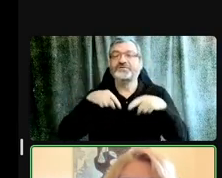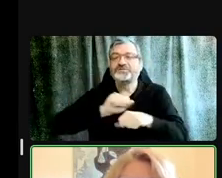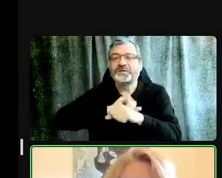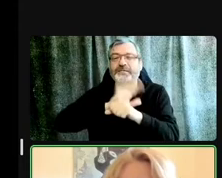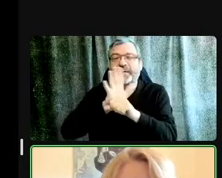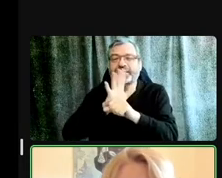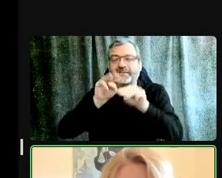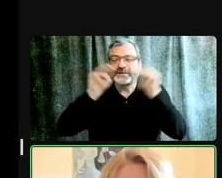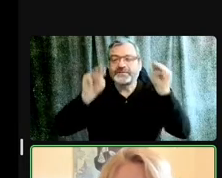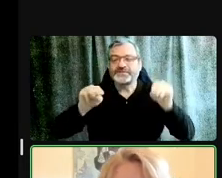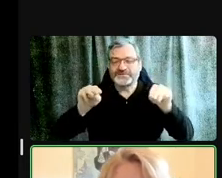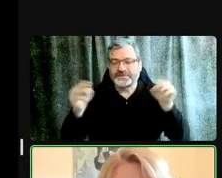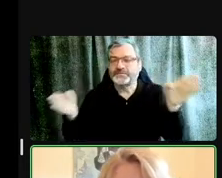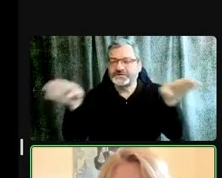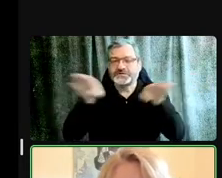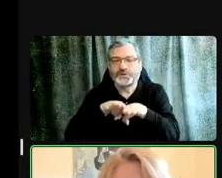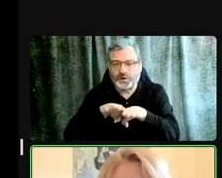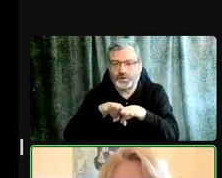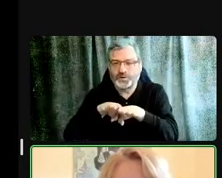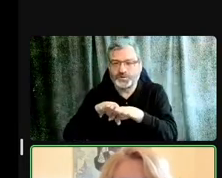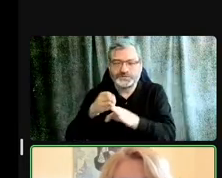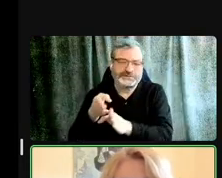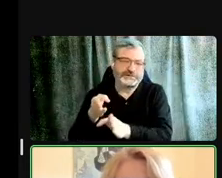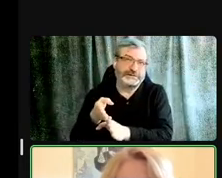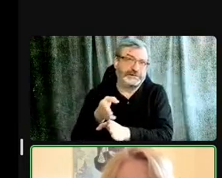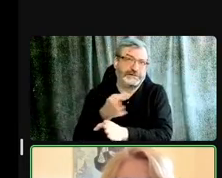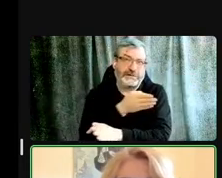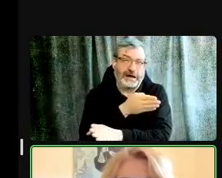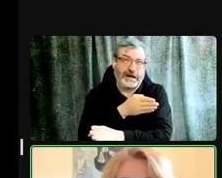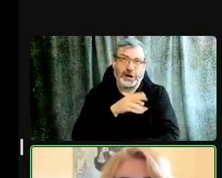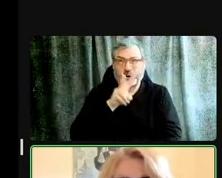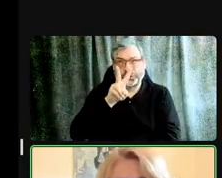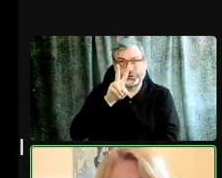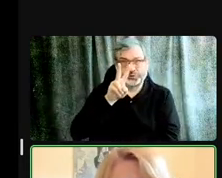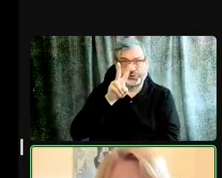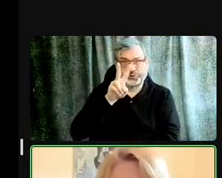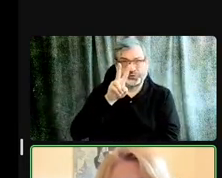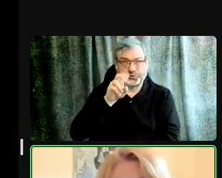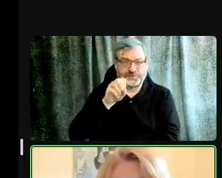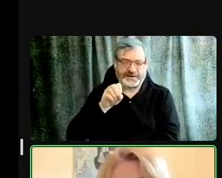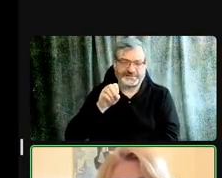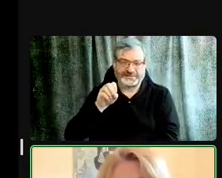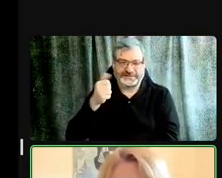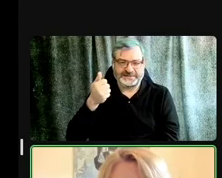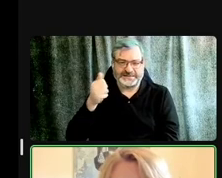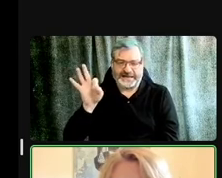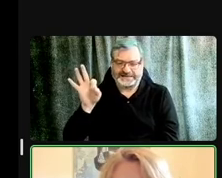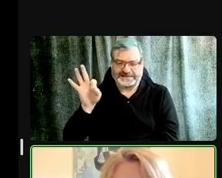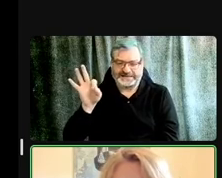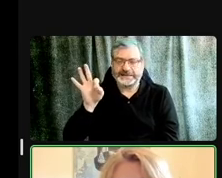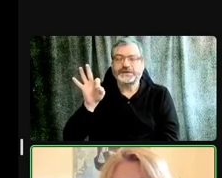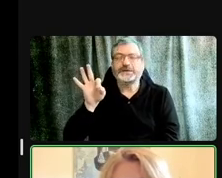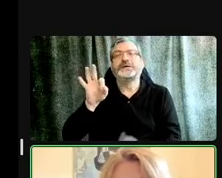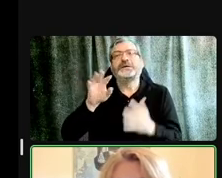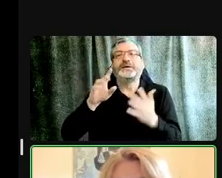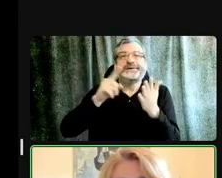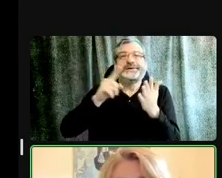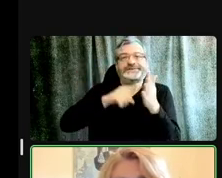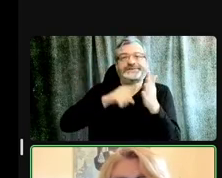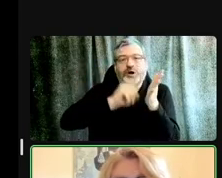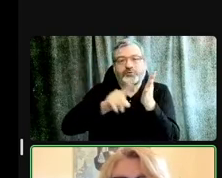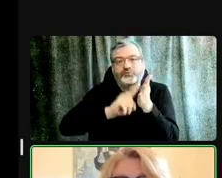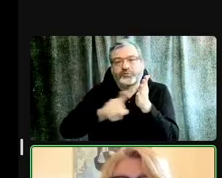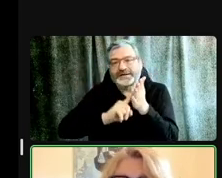Prior to 2019, we had begun researching ways to bring members of the Alzheimer's